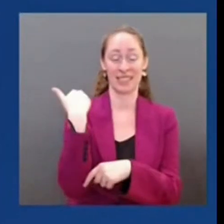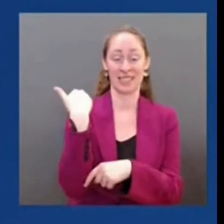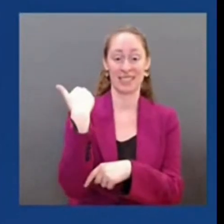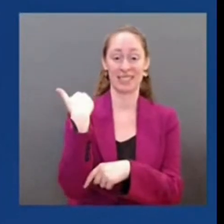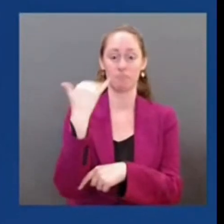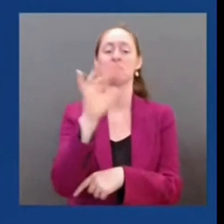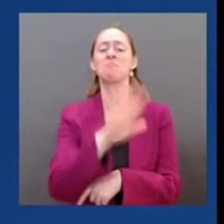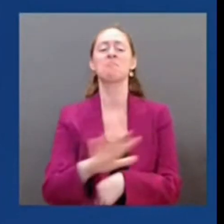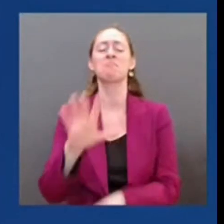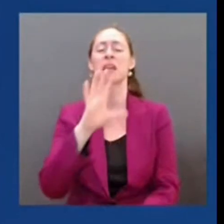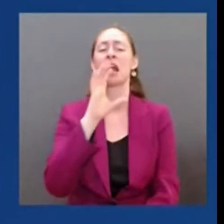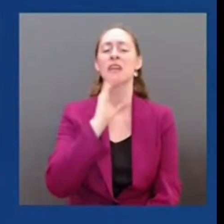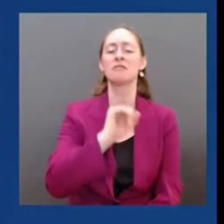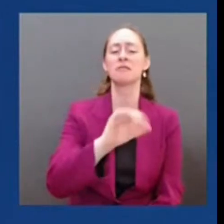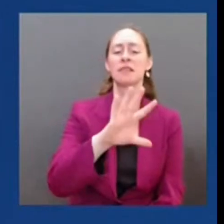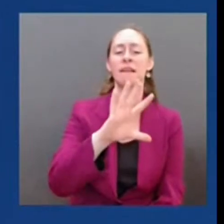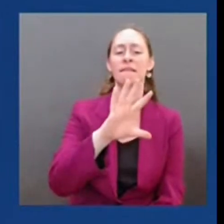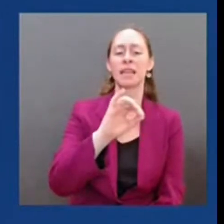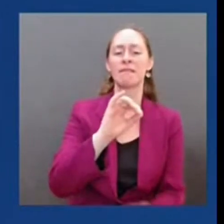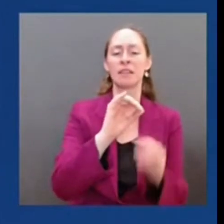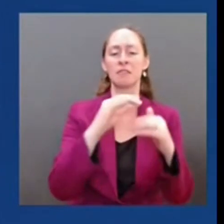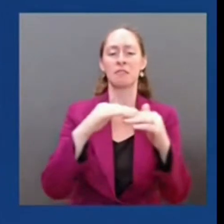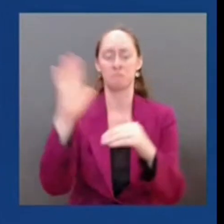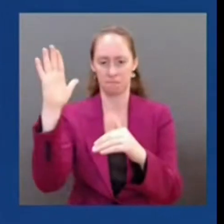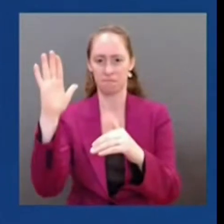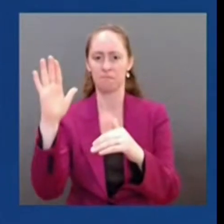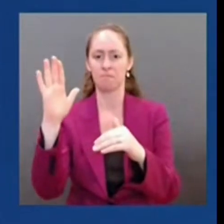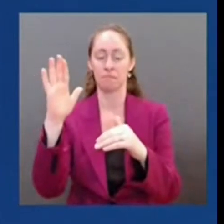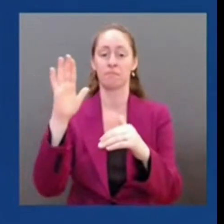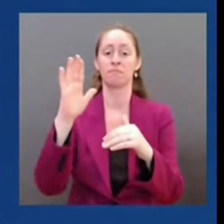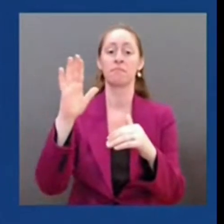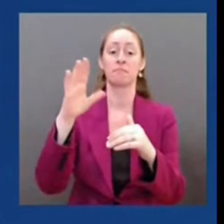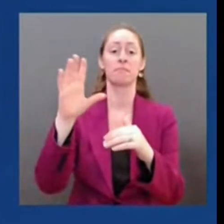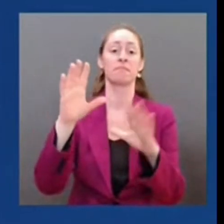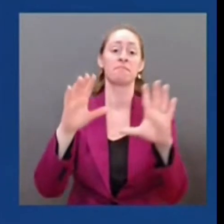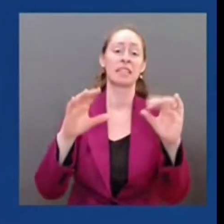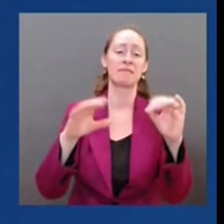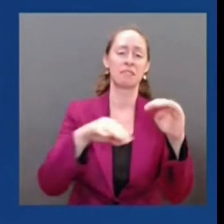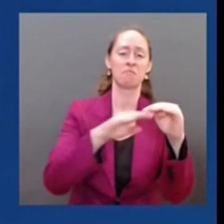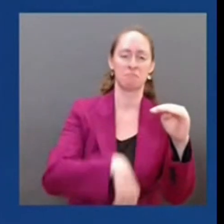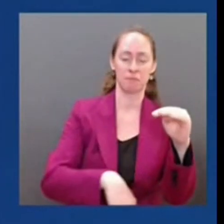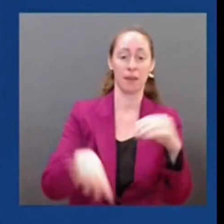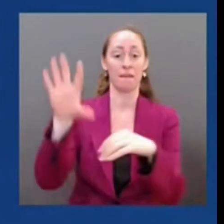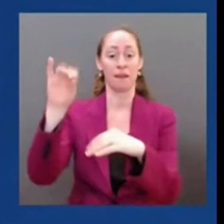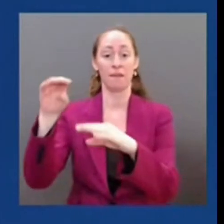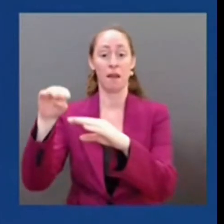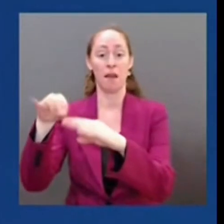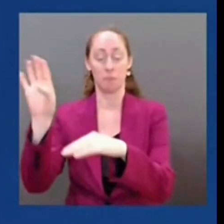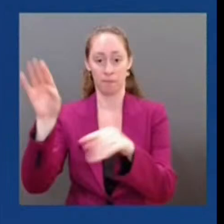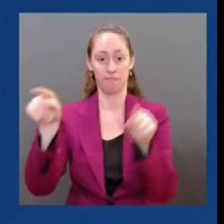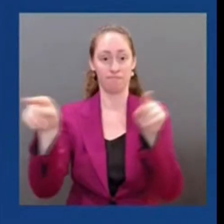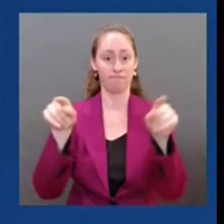AGE GROUPS OF ADULTS. THOSE 50 TO 64, AND THOSE 65 AND OLDER.